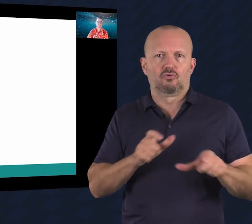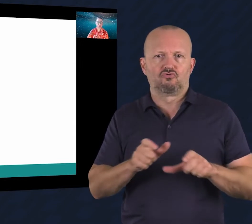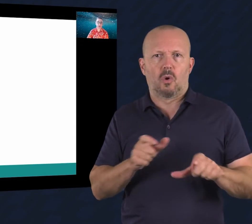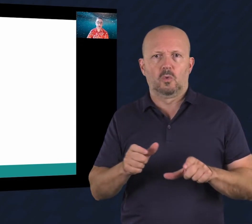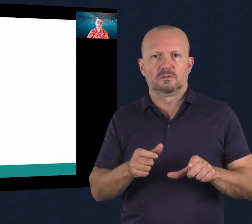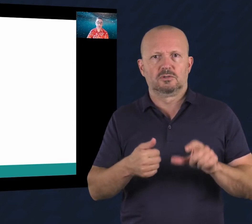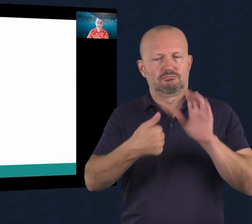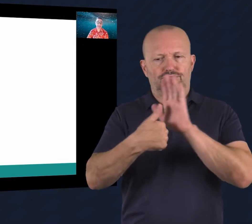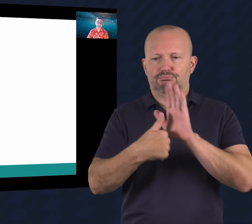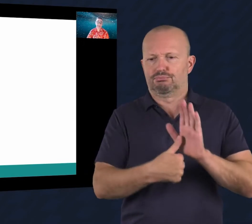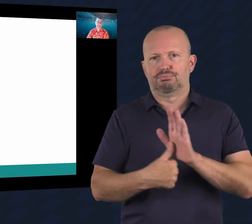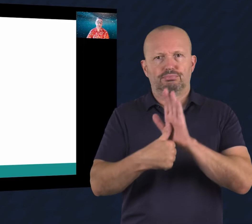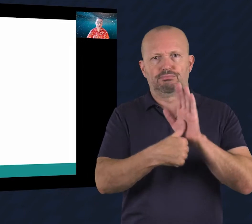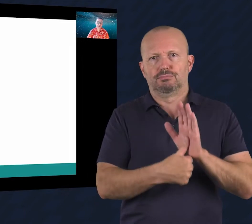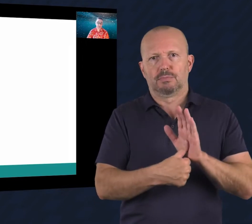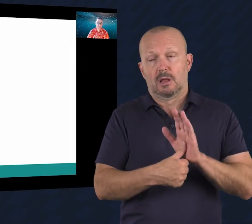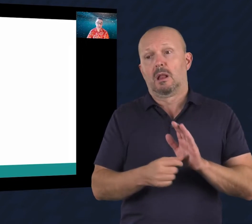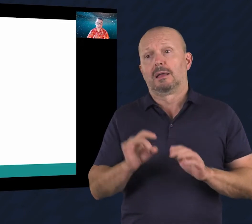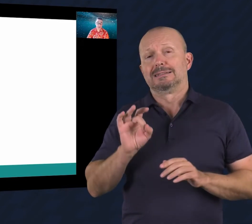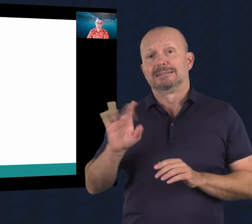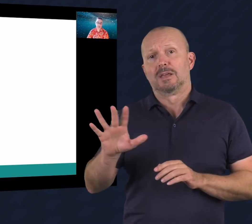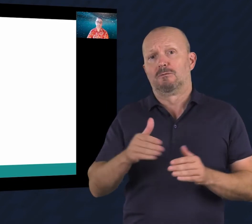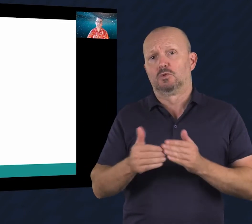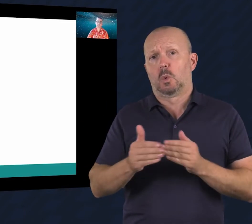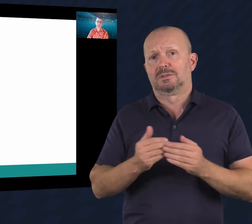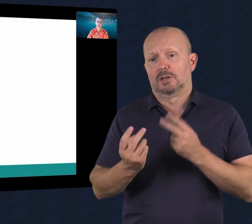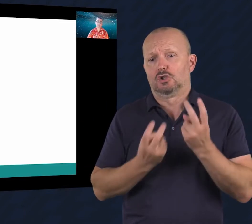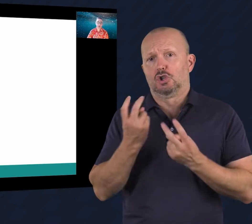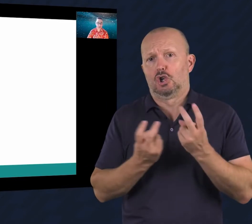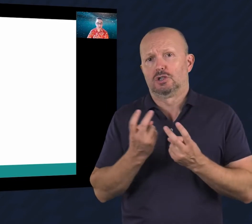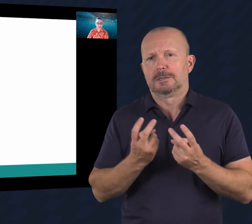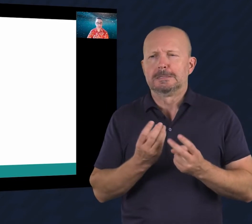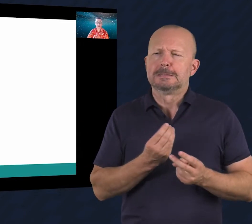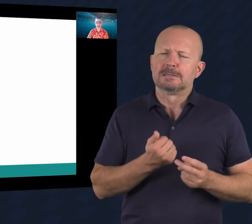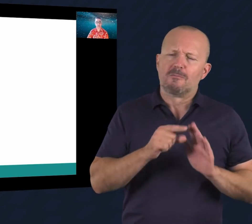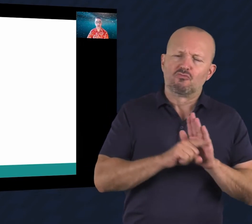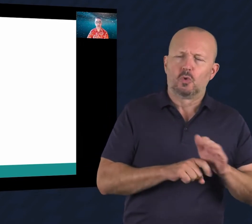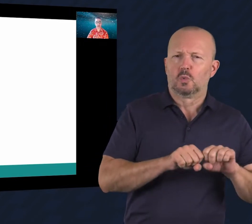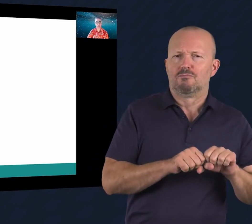We designed and built a really neat, self-sorting search function. We broke some conventions by combining categories